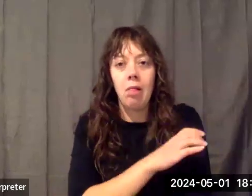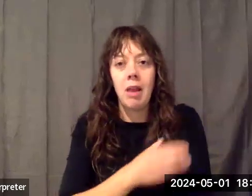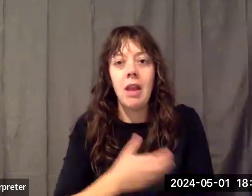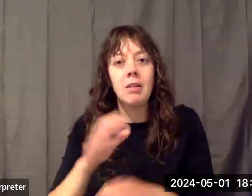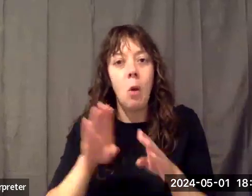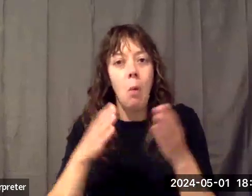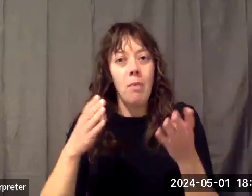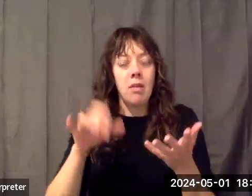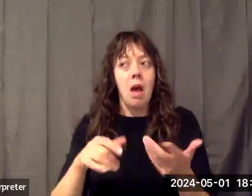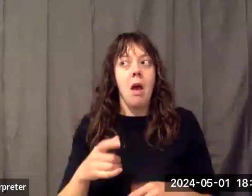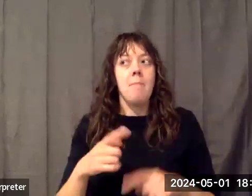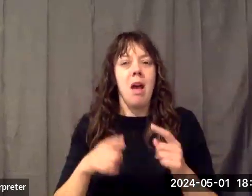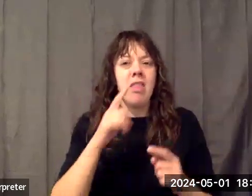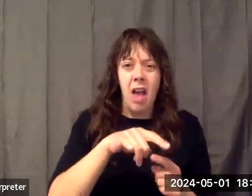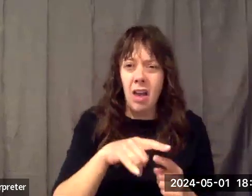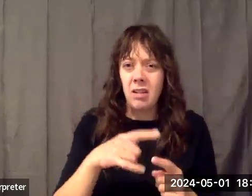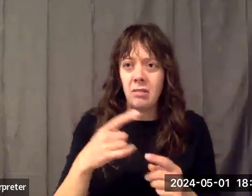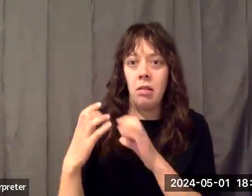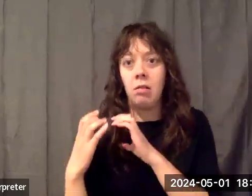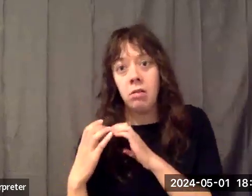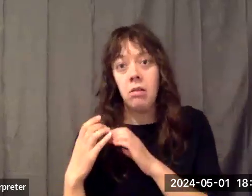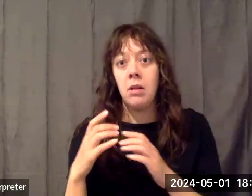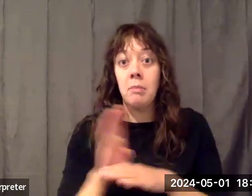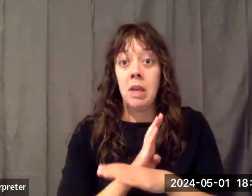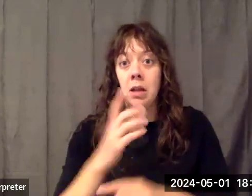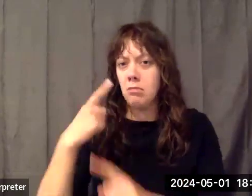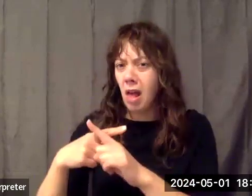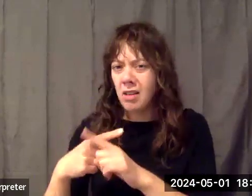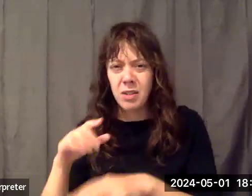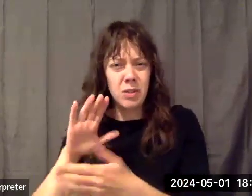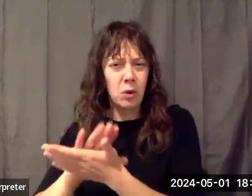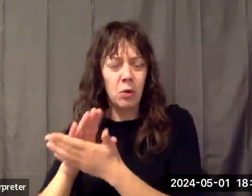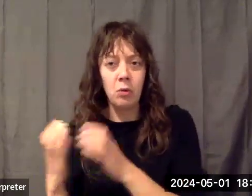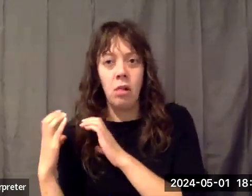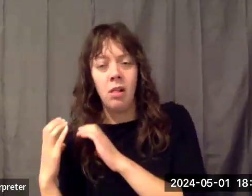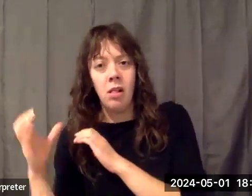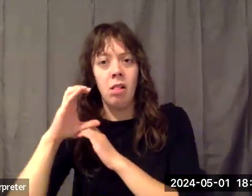and go back to school. Right, right. Well please stay in touch with our program managers